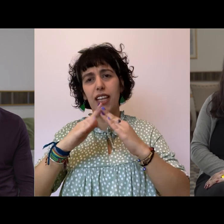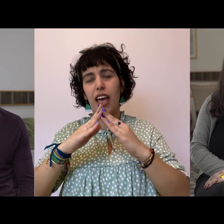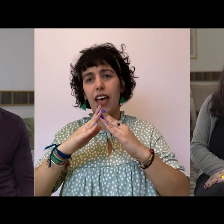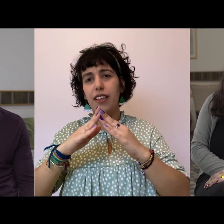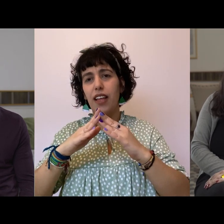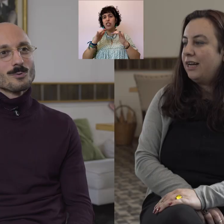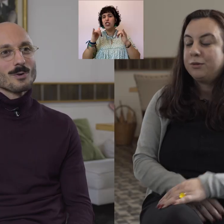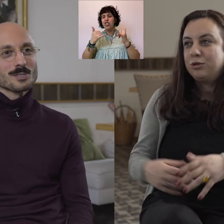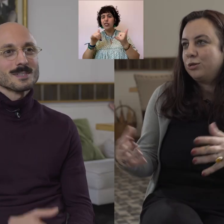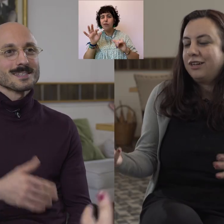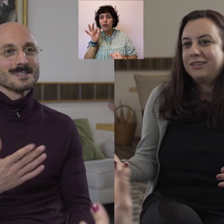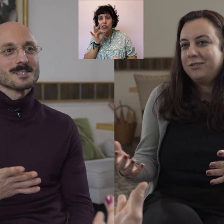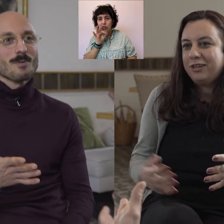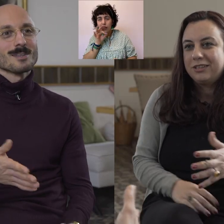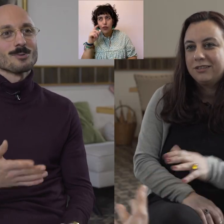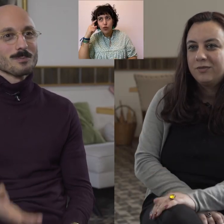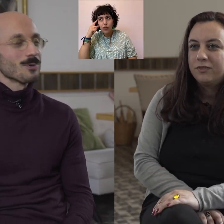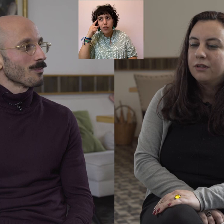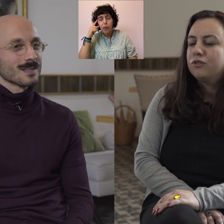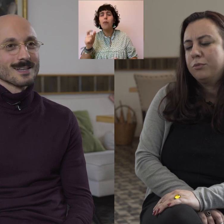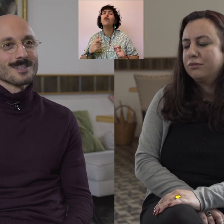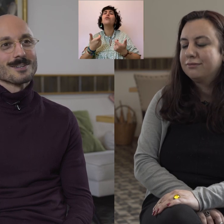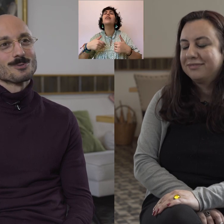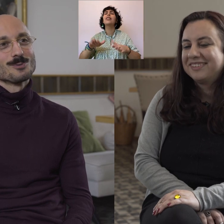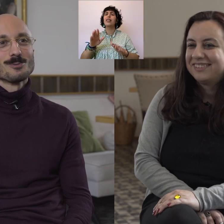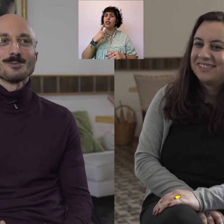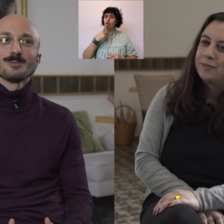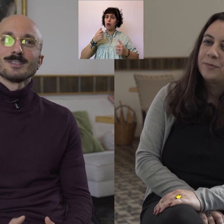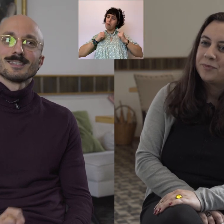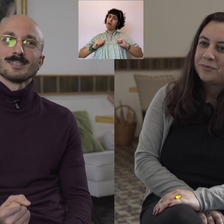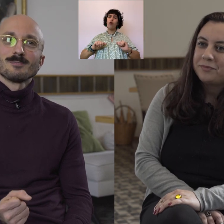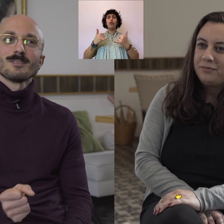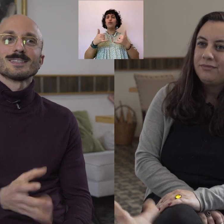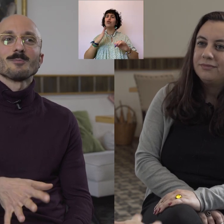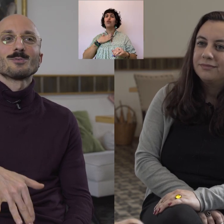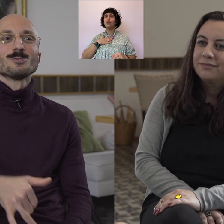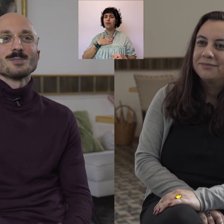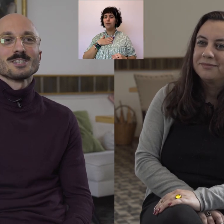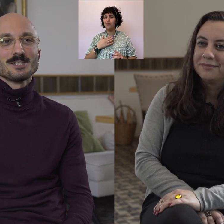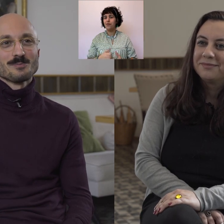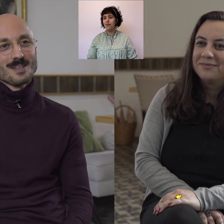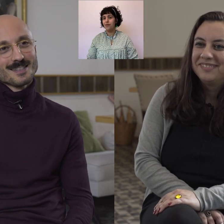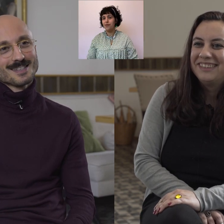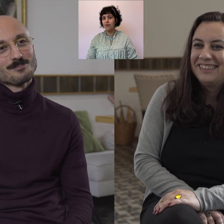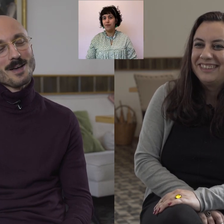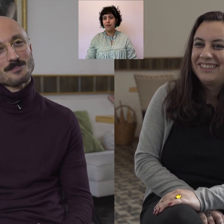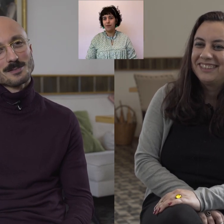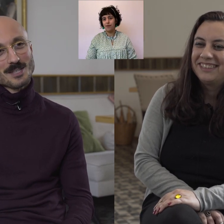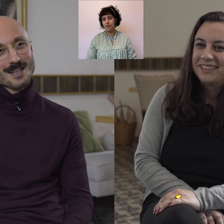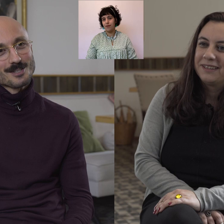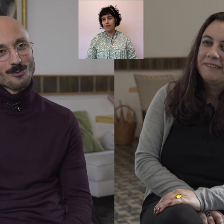There may be times when you want to deal with, sometimes you feel stronger and, I say "let me try today", there have been things I did.